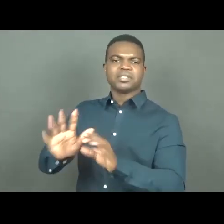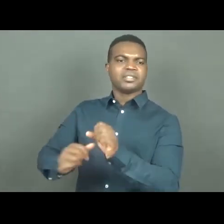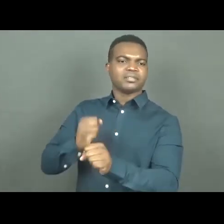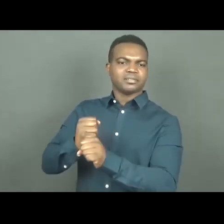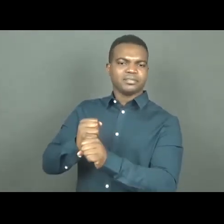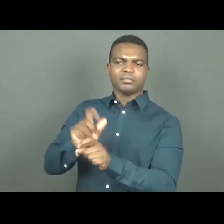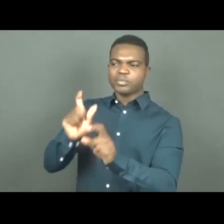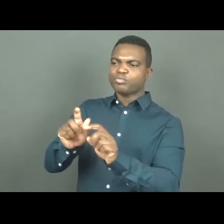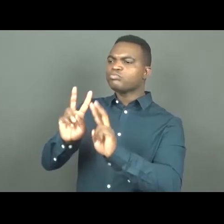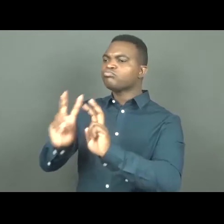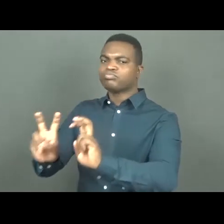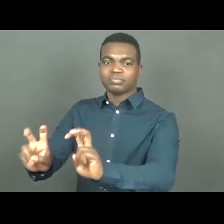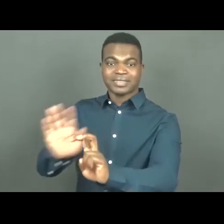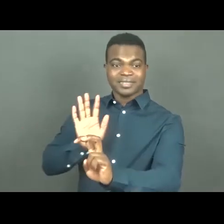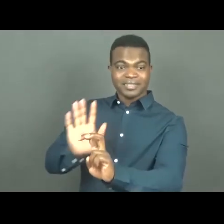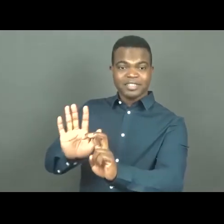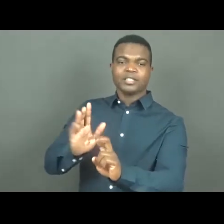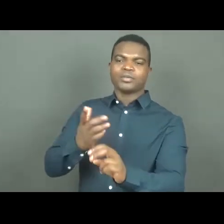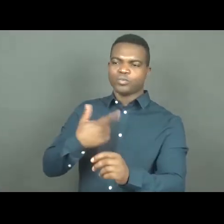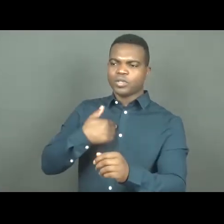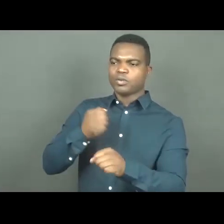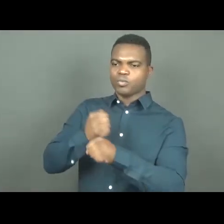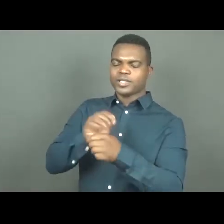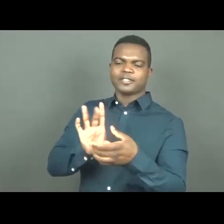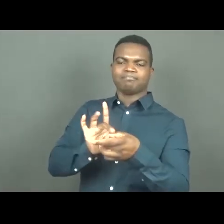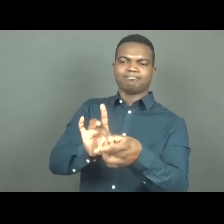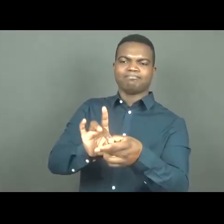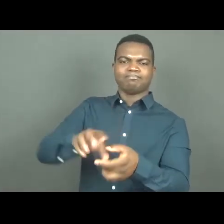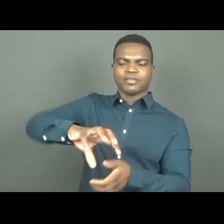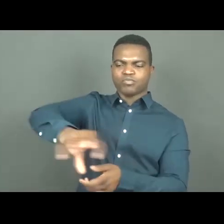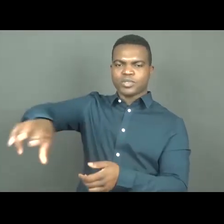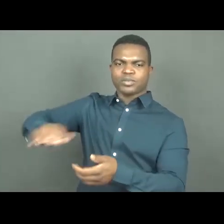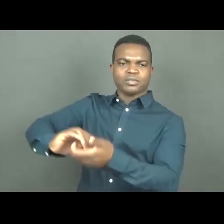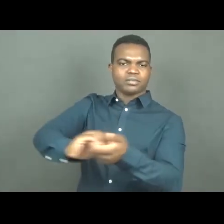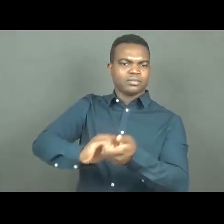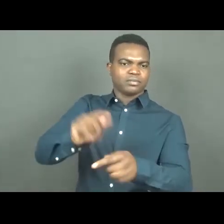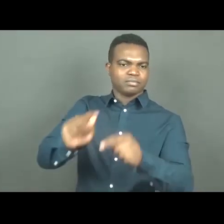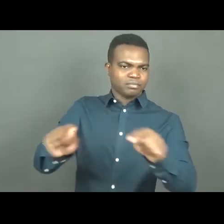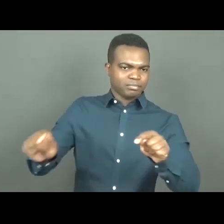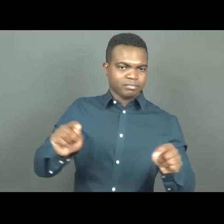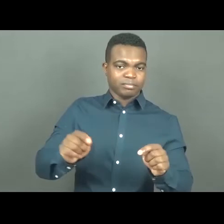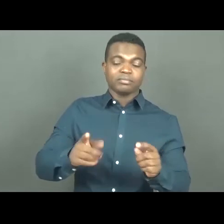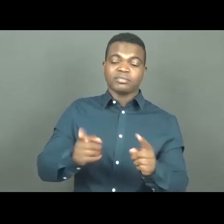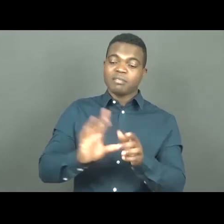Pacific regional organisations specifically mandated for data and statistics. That is